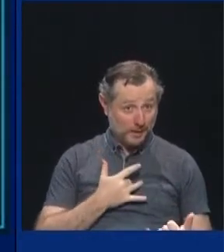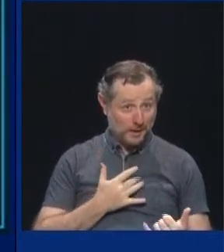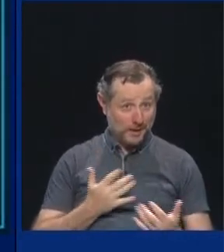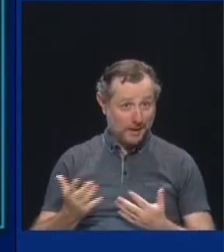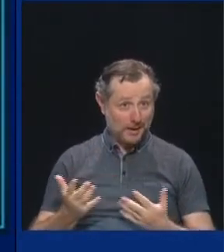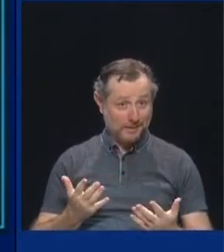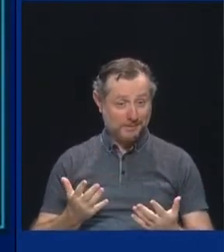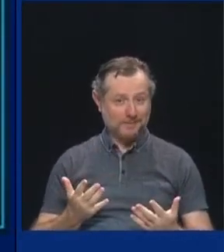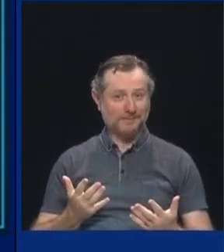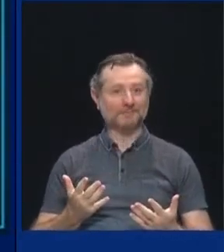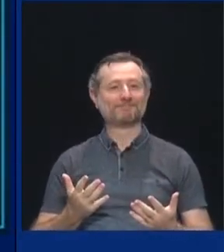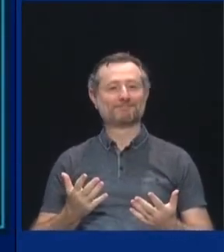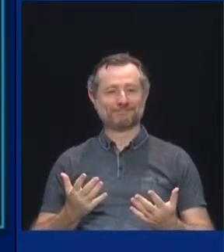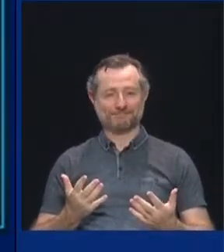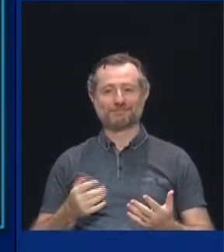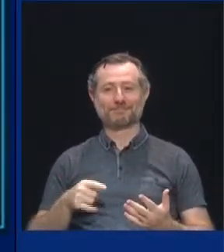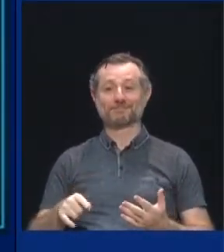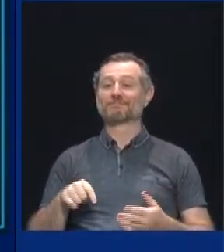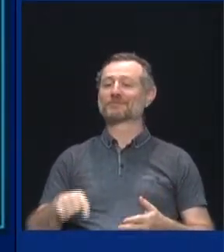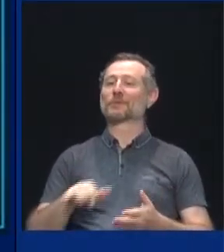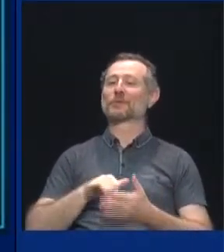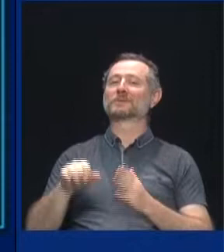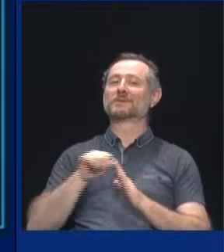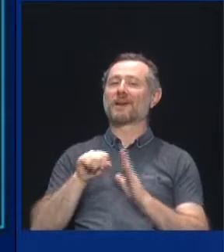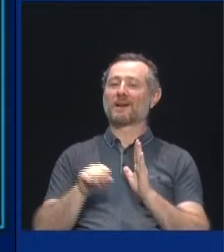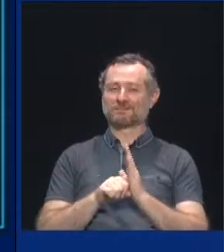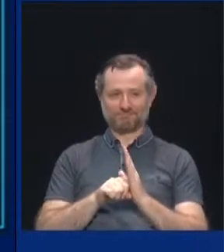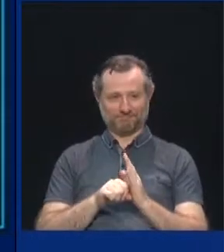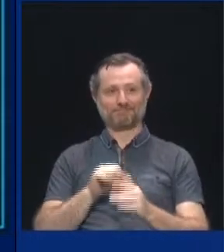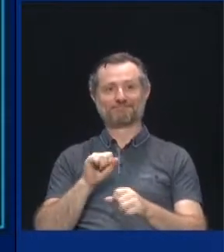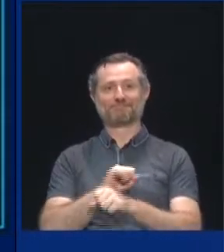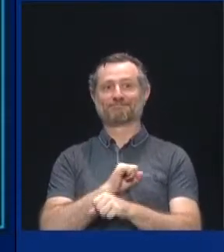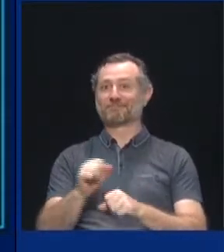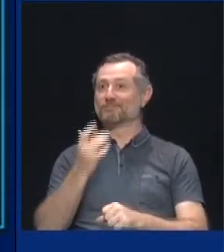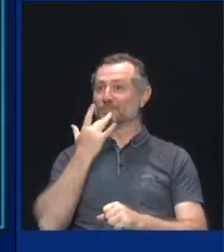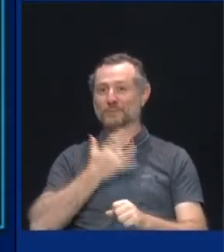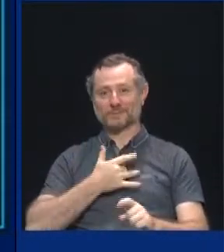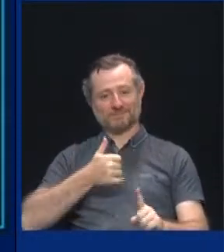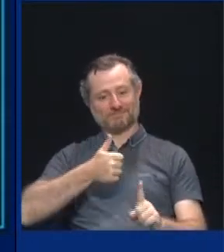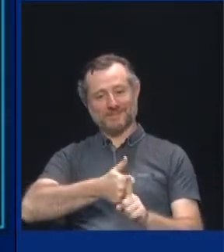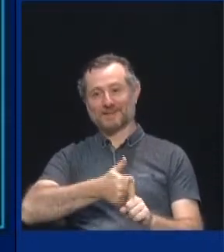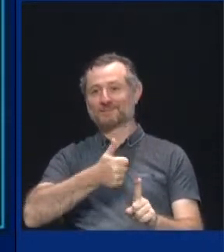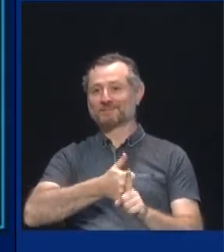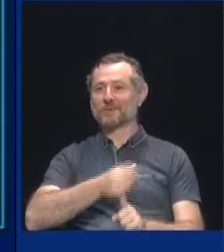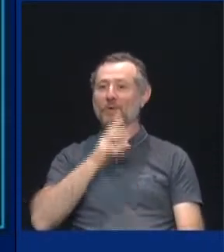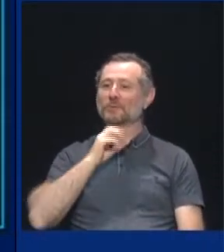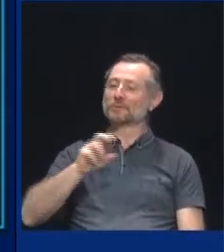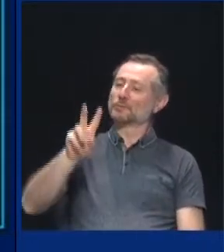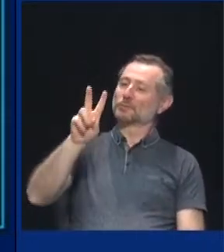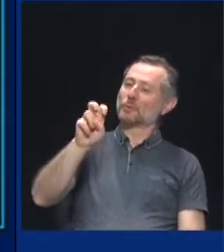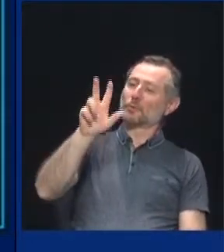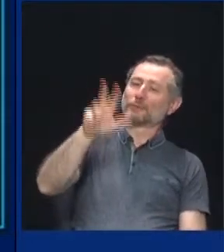GOOD NEWS IS WE HAVE A BIRTHDAY COMING UP TODAY. WHOSE BIRTHDAY IS IT TODAY?